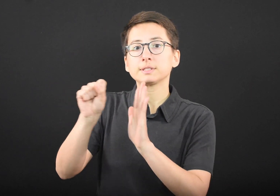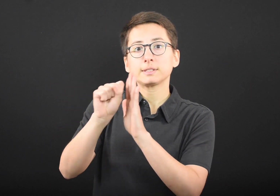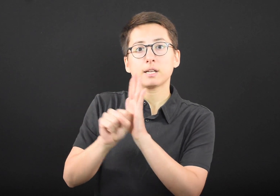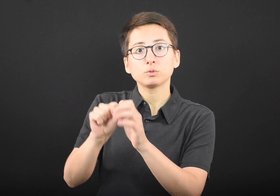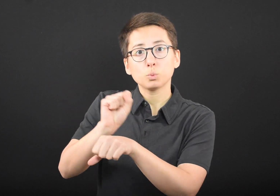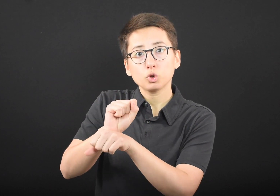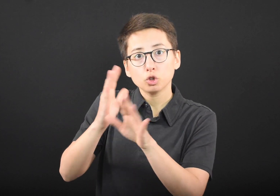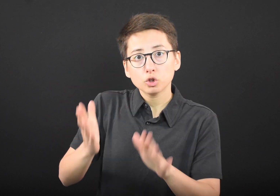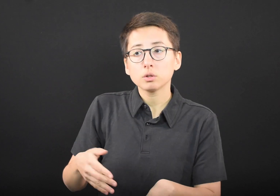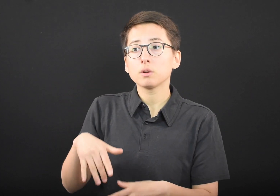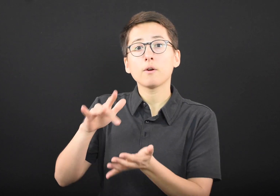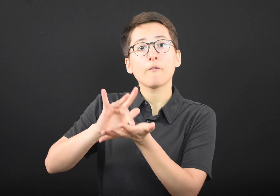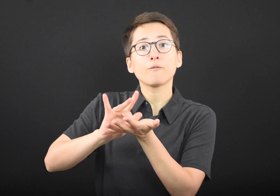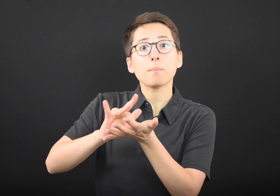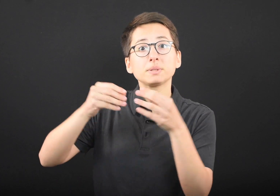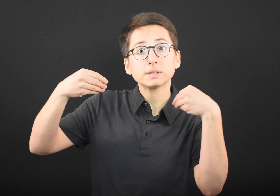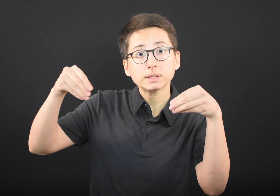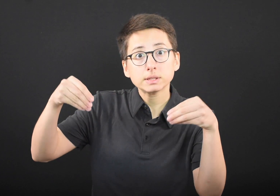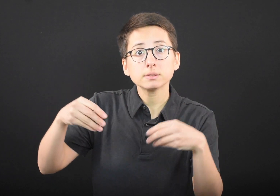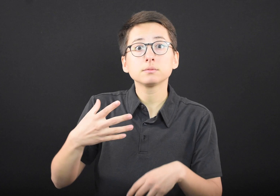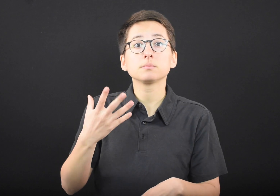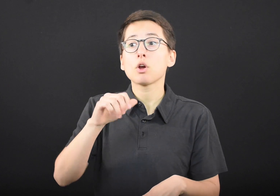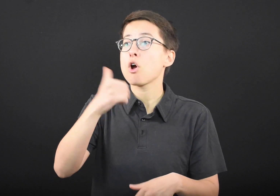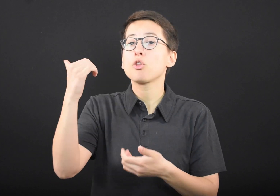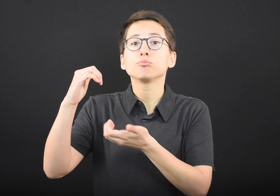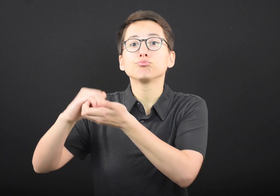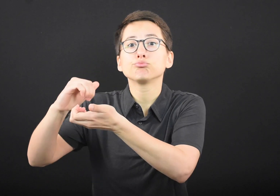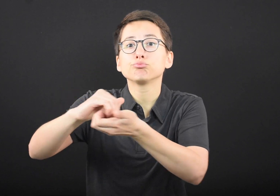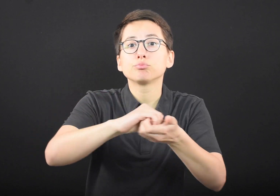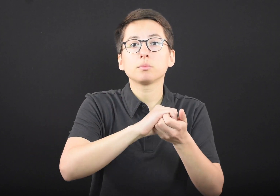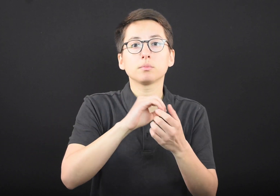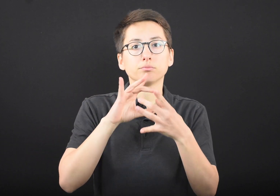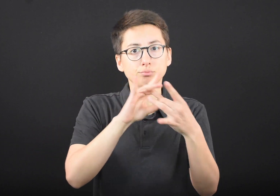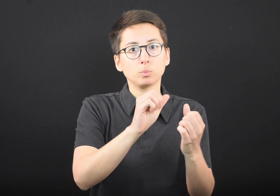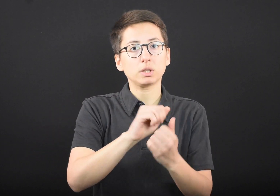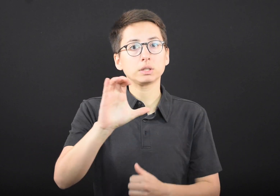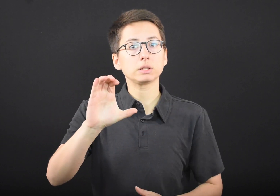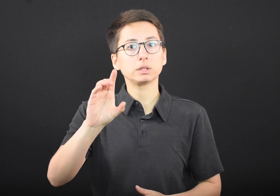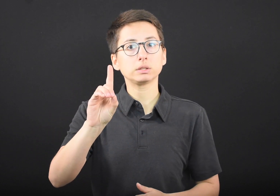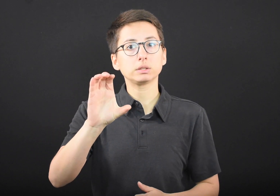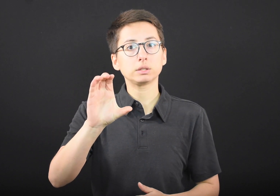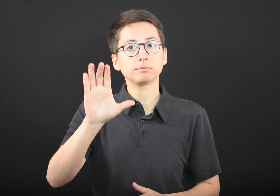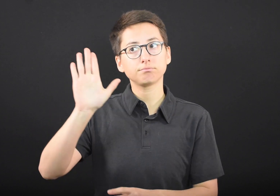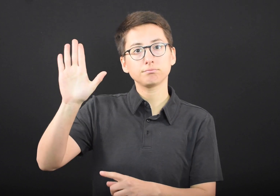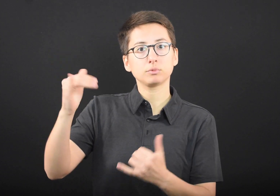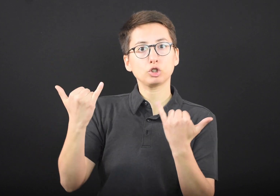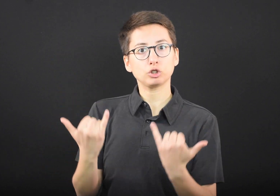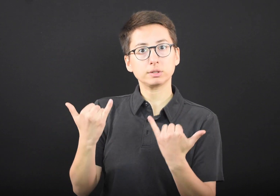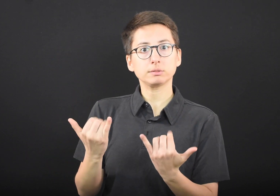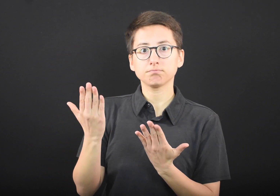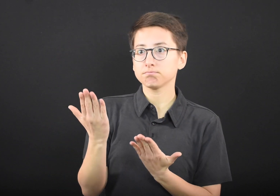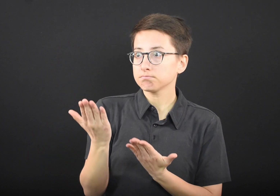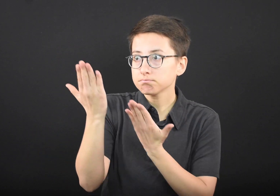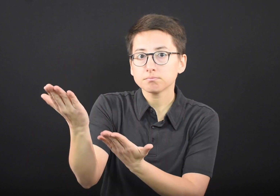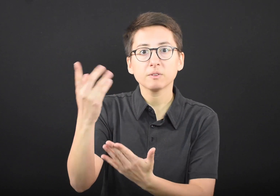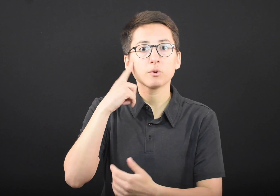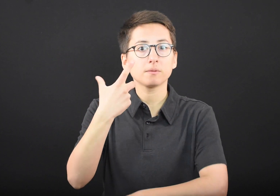state officials, pharmacies, and other partners about current CDC recommendations for vaccination